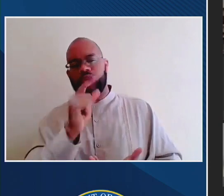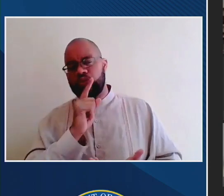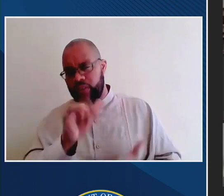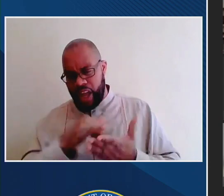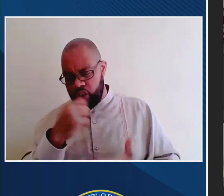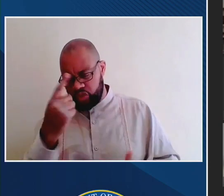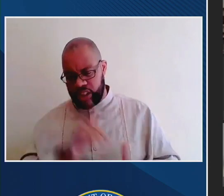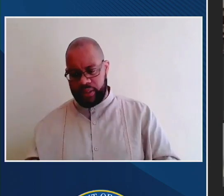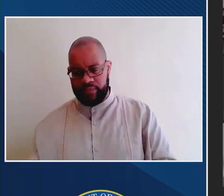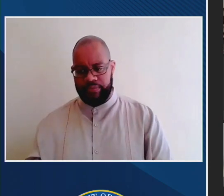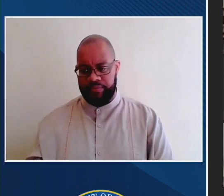Okay, DC?